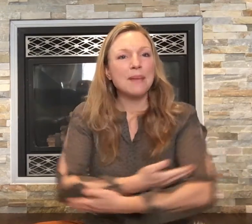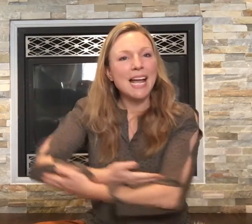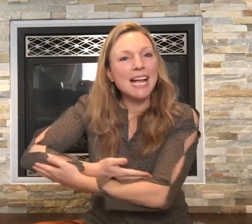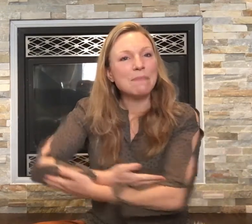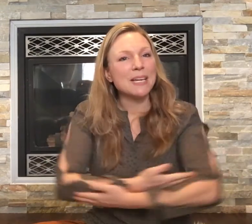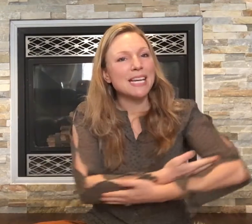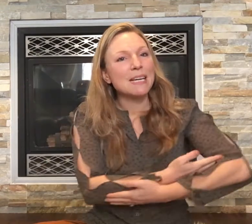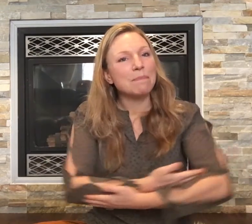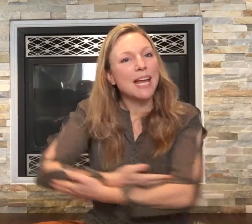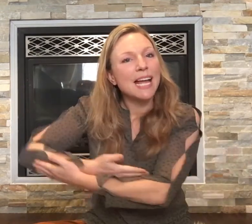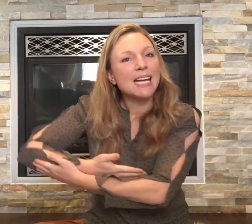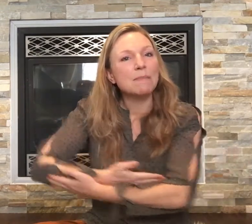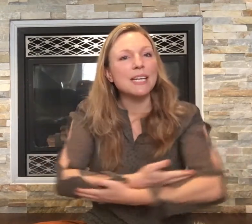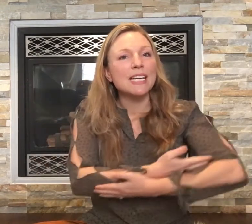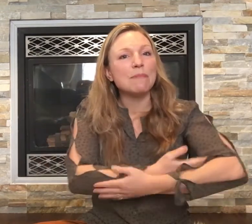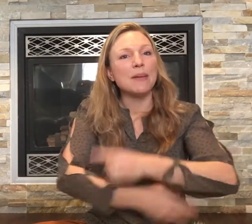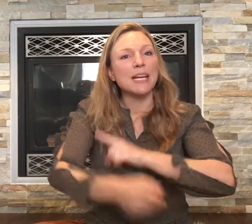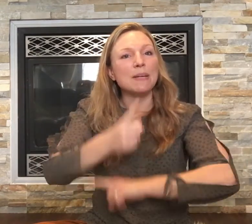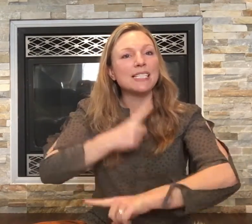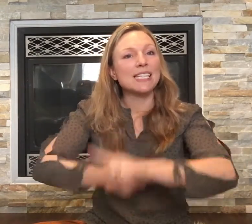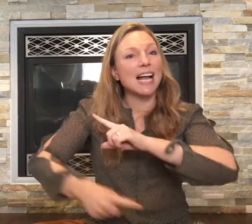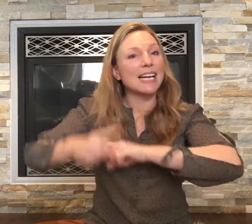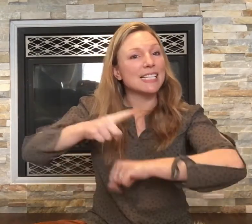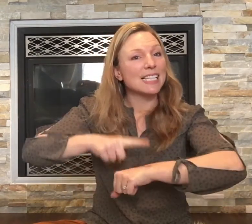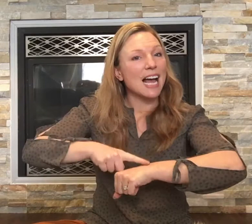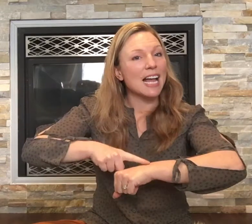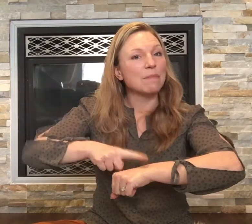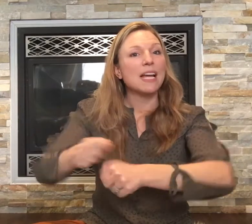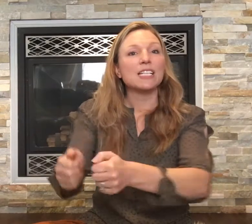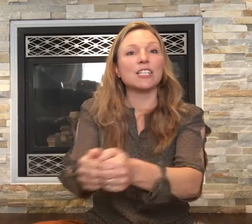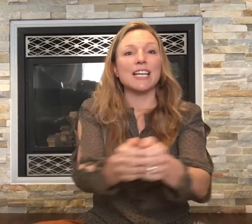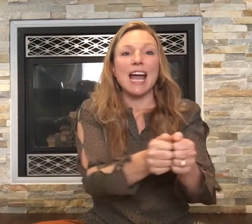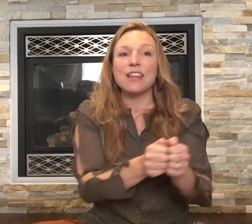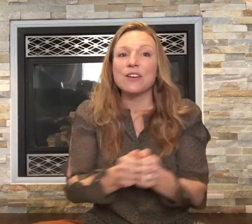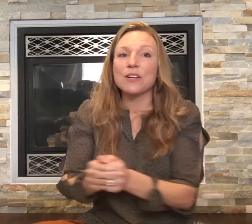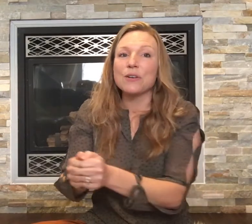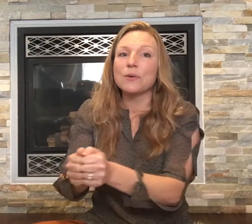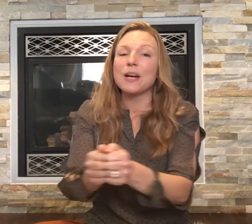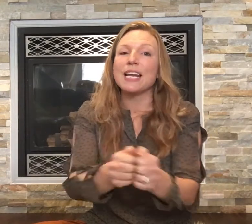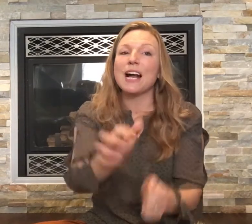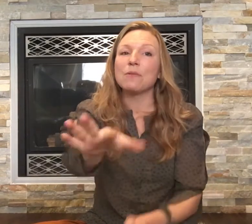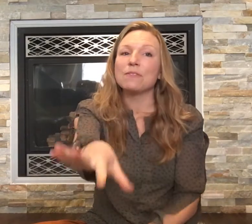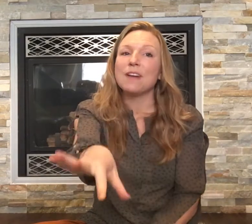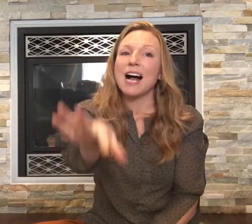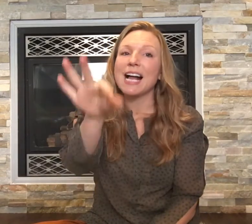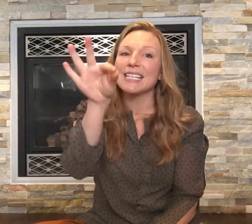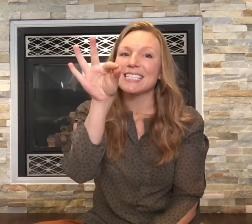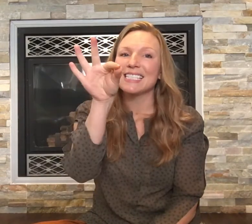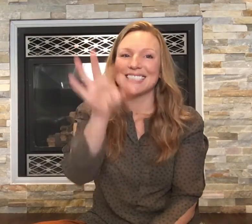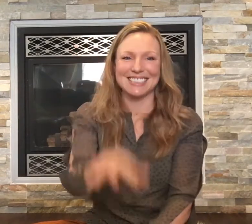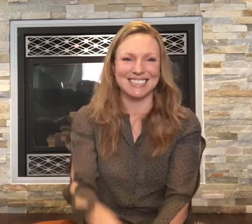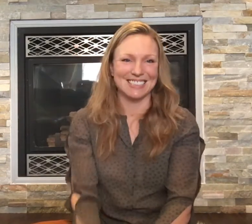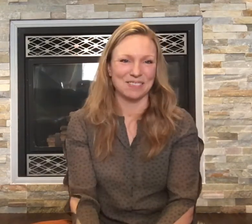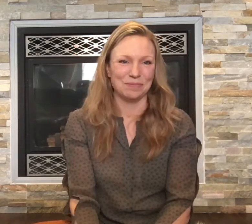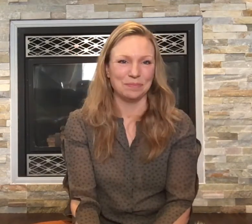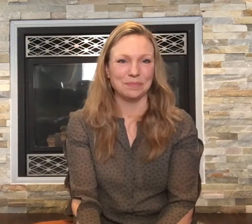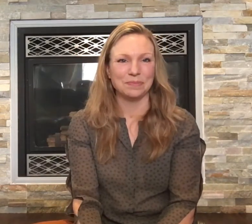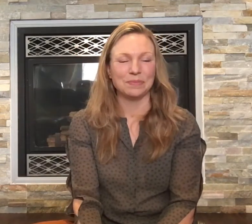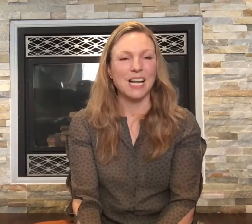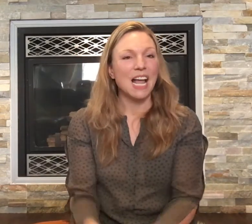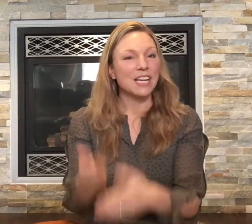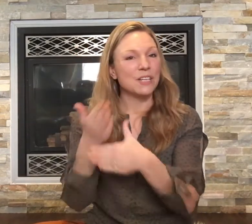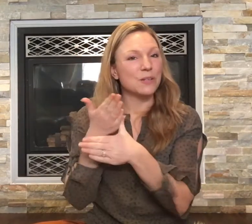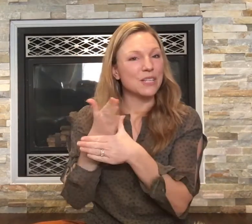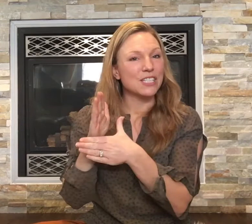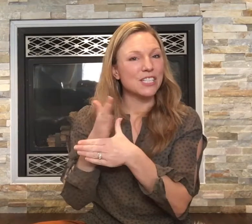BABY, BABY, BABY SIGNING TIME. BABY, BABY, BABY SIGNING TIME. TOGETHER, you and I will FIND,